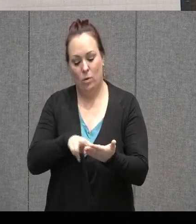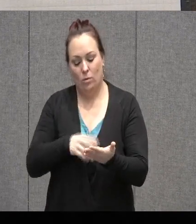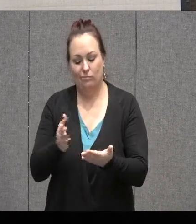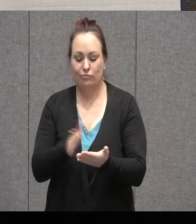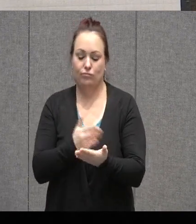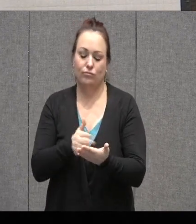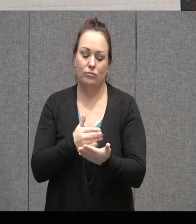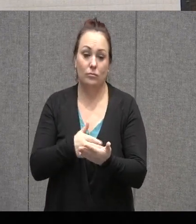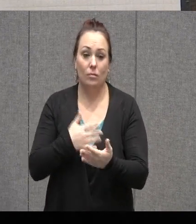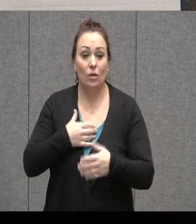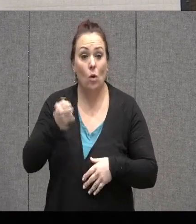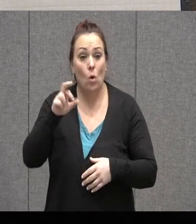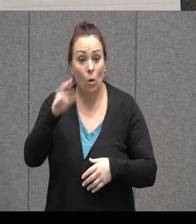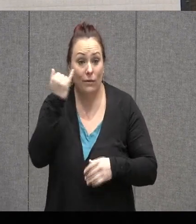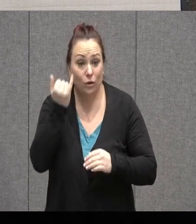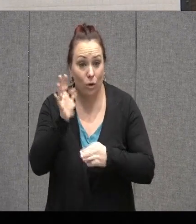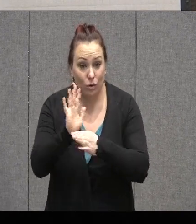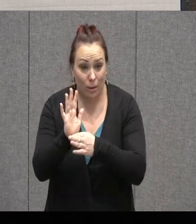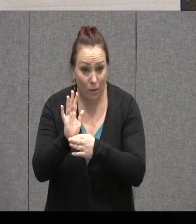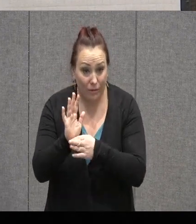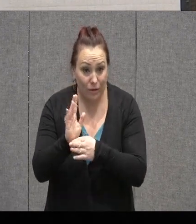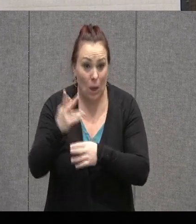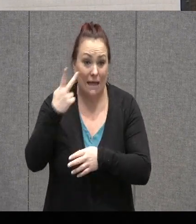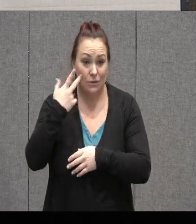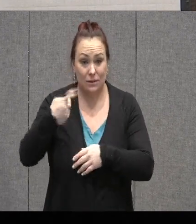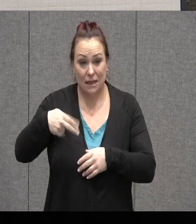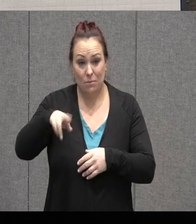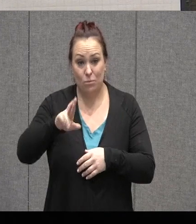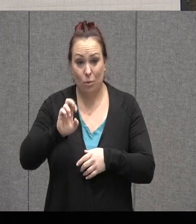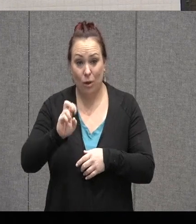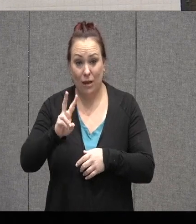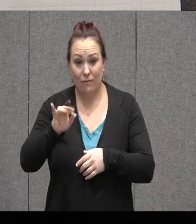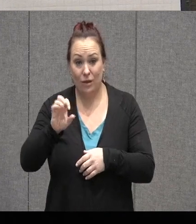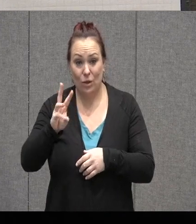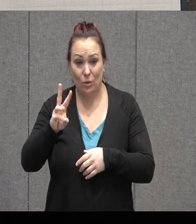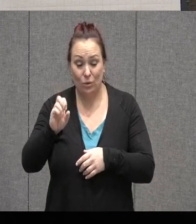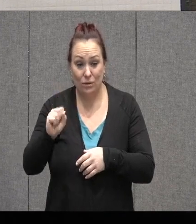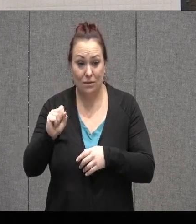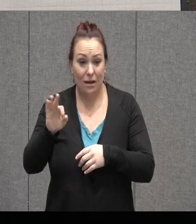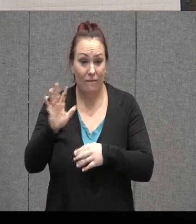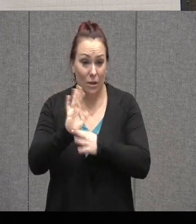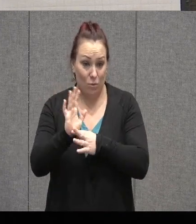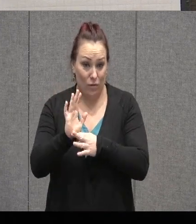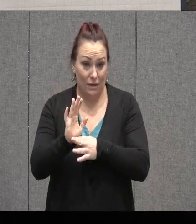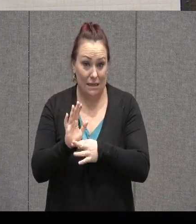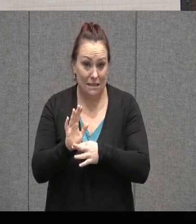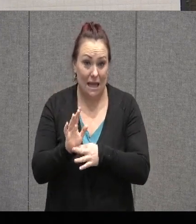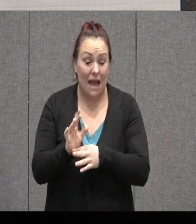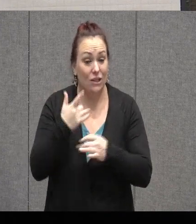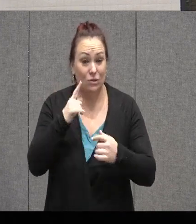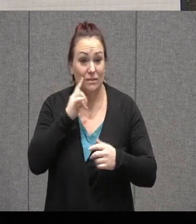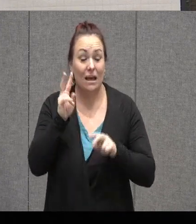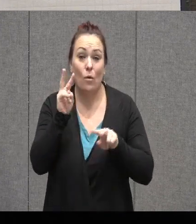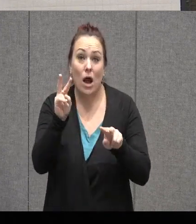and you get to see all the previews of the movies that are coming out, and you're like, "Oh, yeah, can't wait to see that," or, "Nope, not gonna see that,"